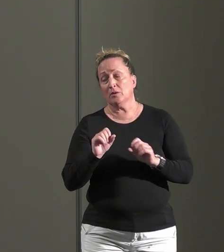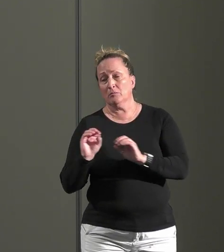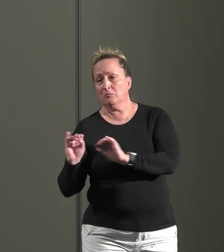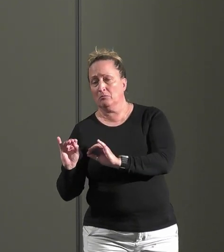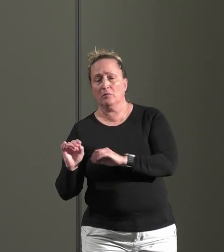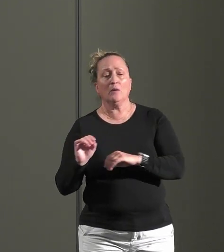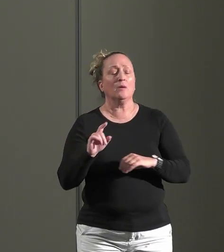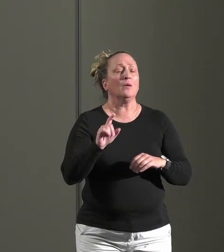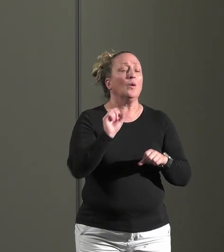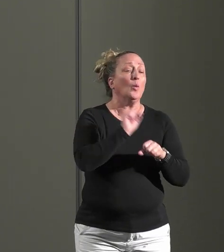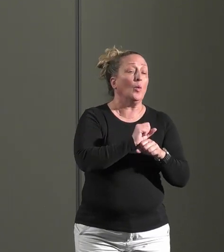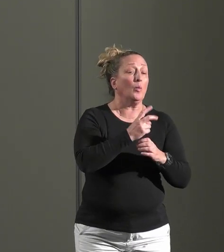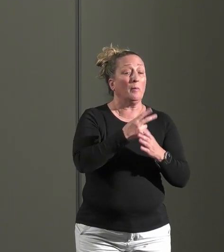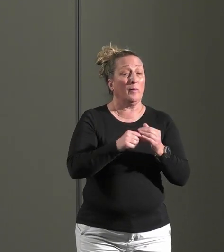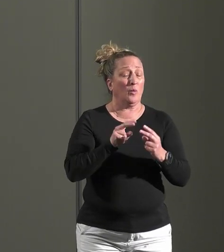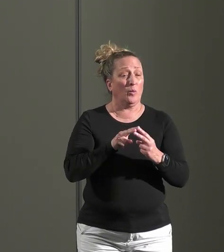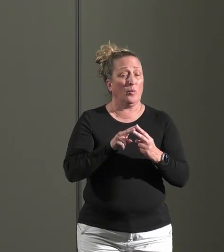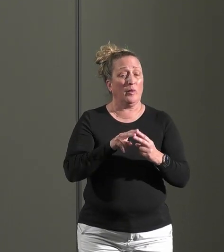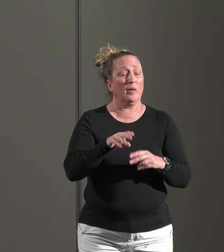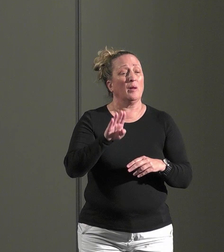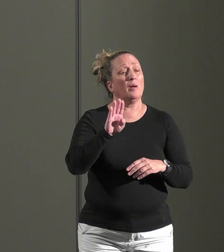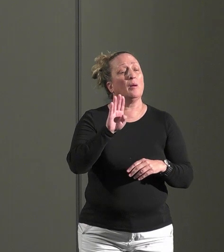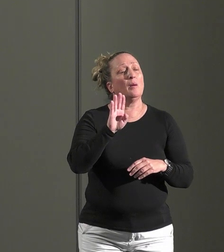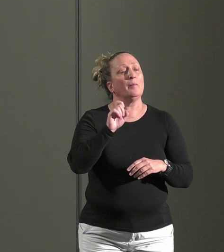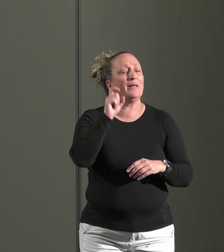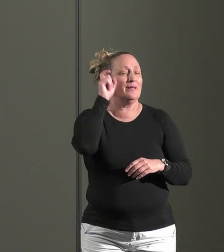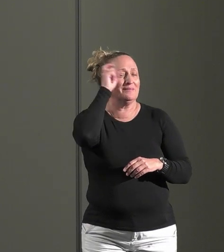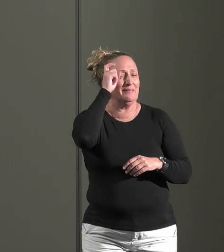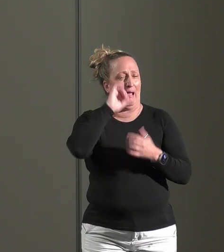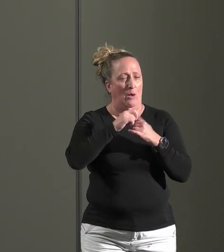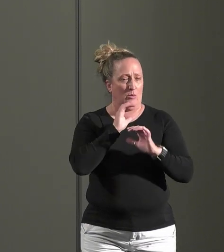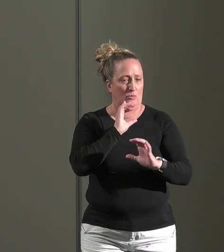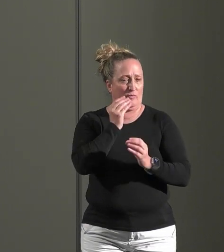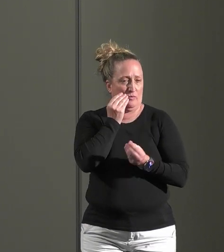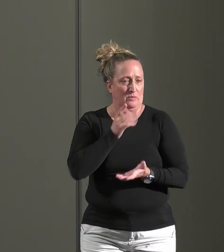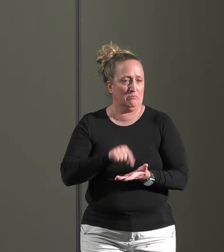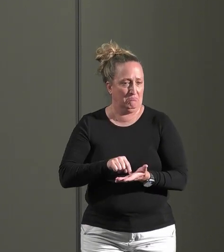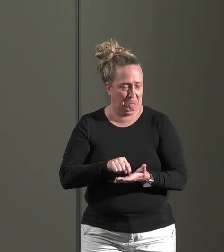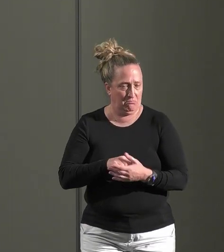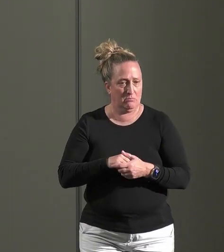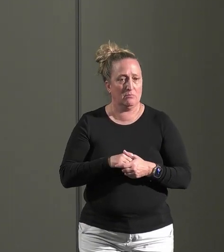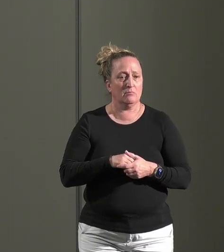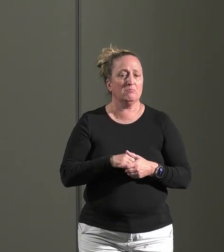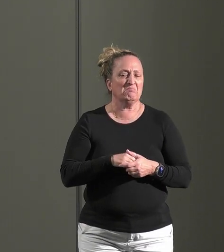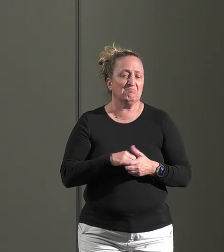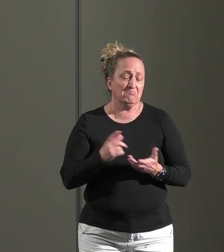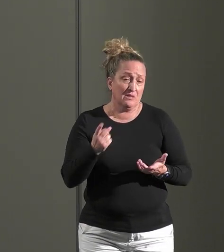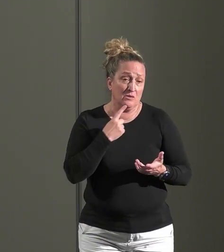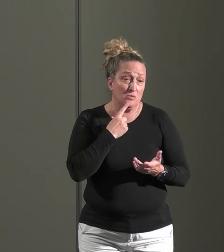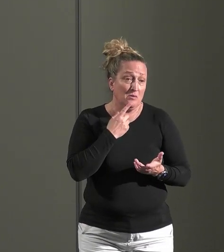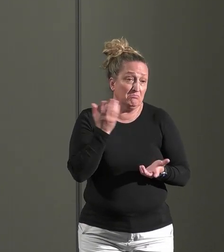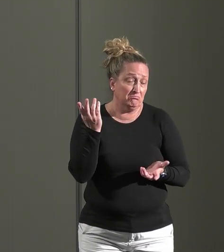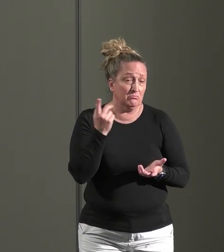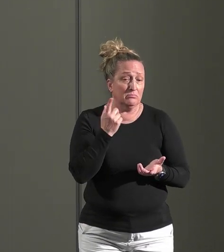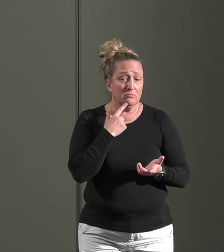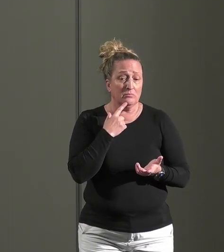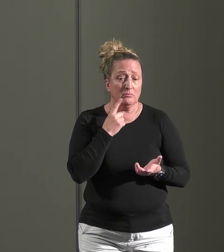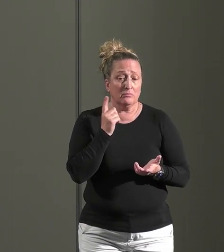yeah is be clever on how to communicate the information. And like I said, you see we are